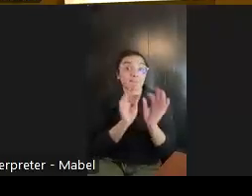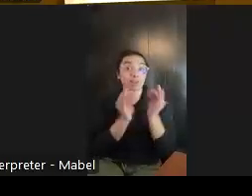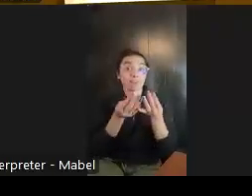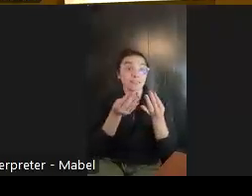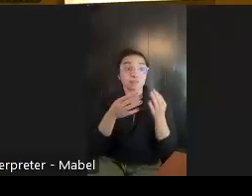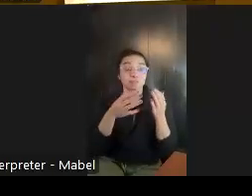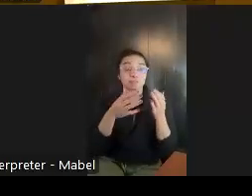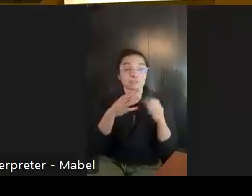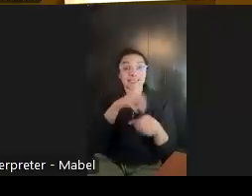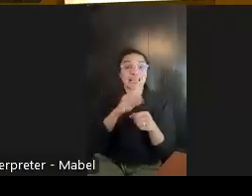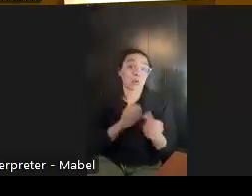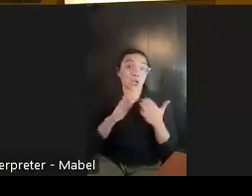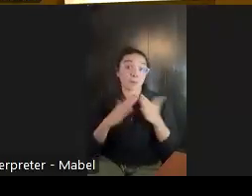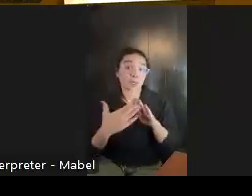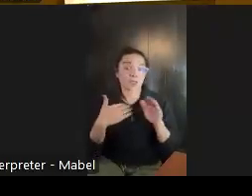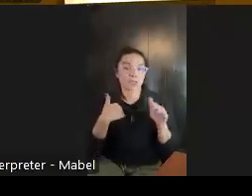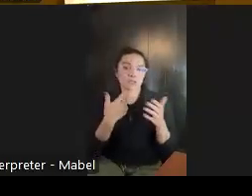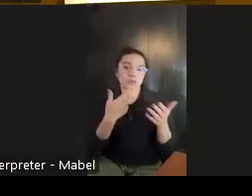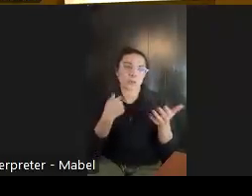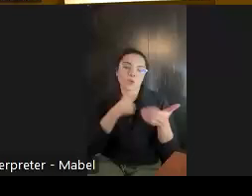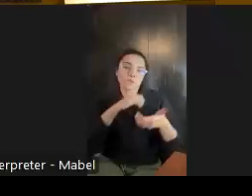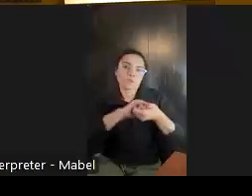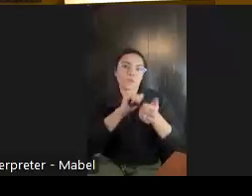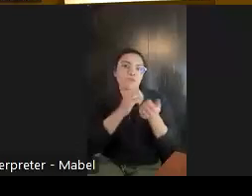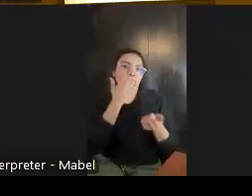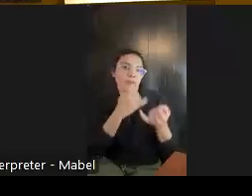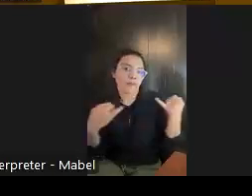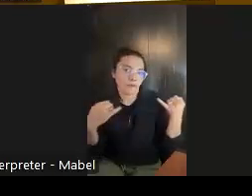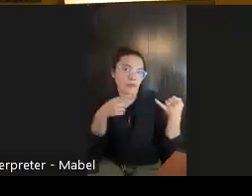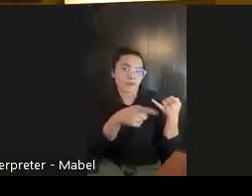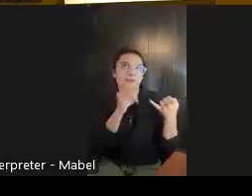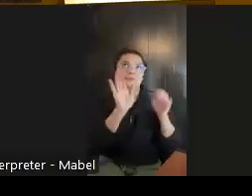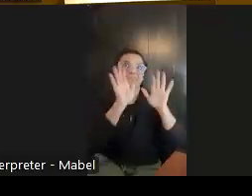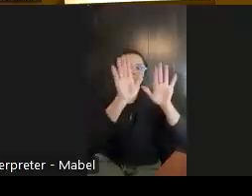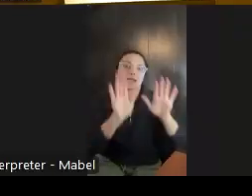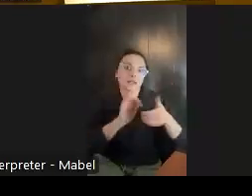to just do a shout out to that team they've been fantastic in working with us um they are